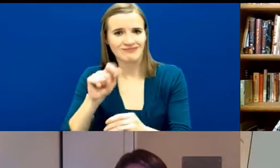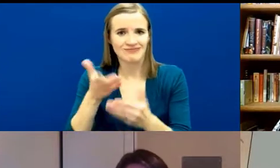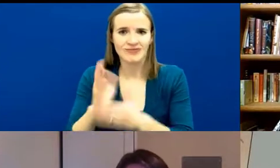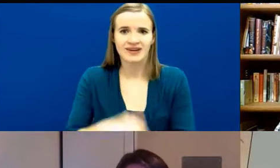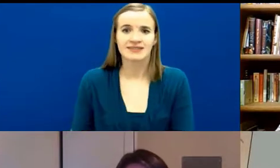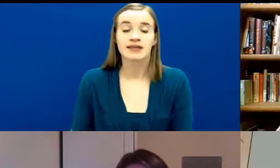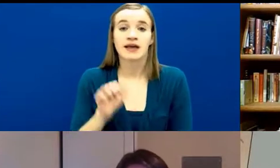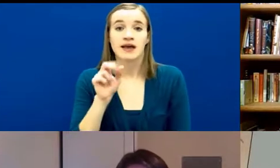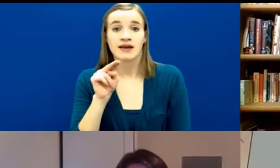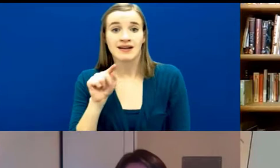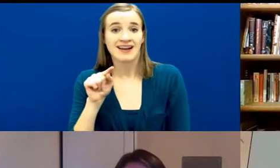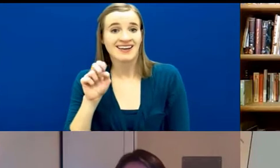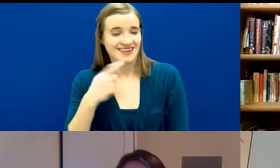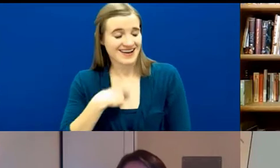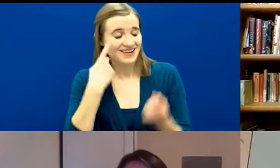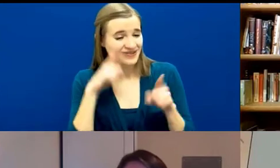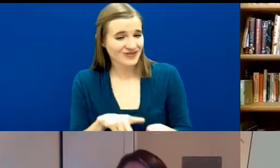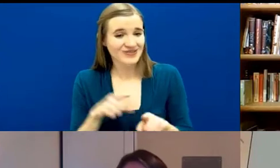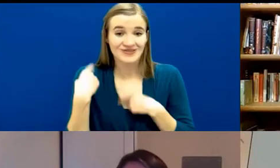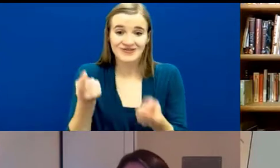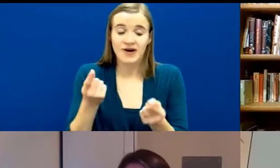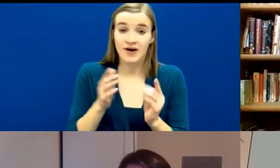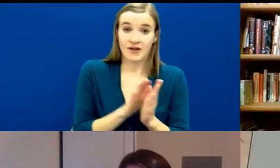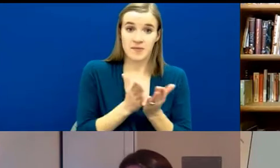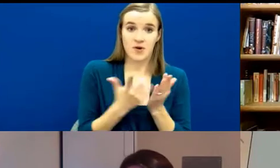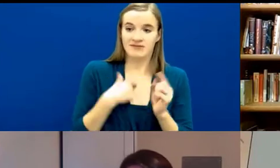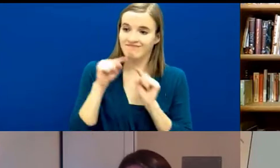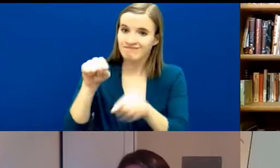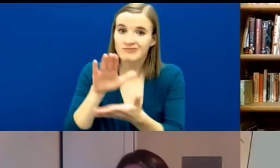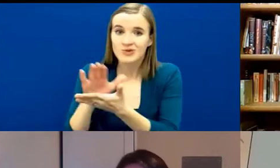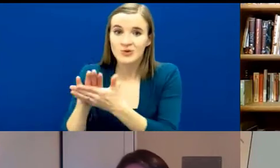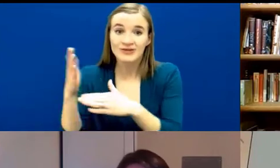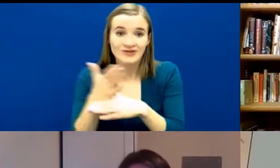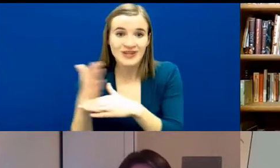with kids in schools. So what projects are you working on these days?